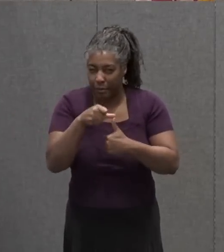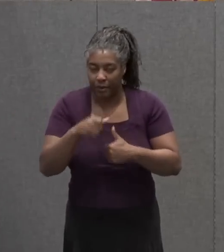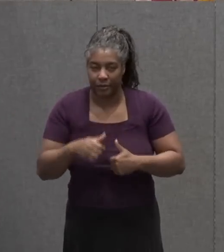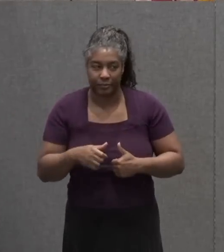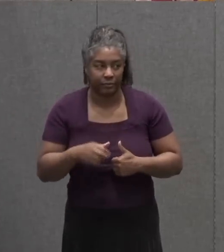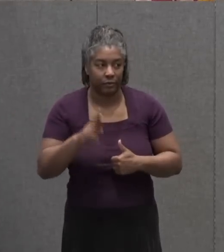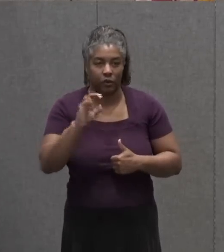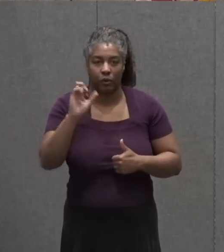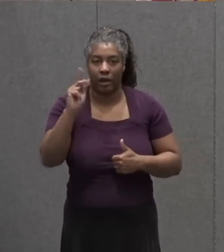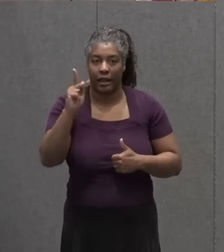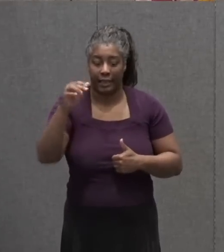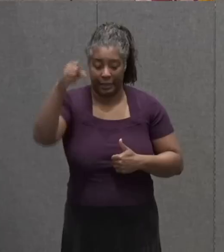the school bus,